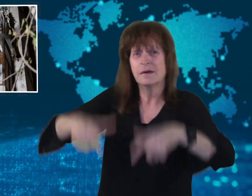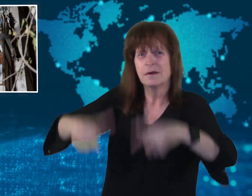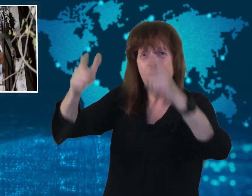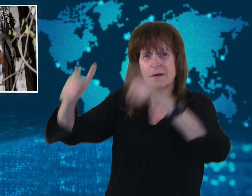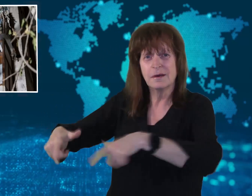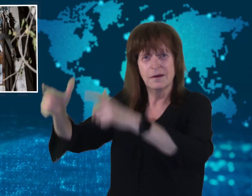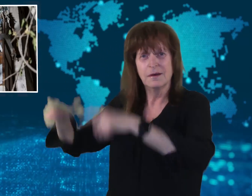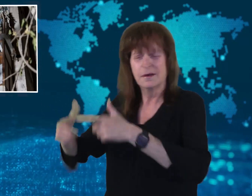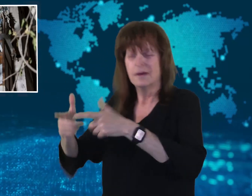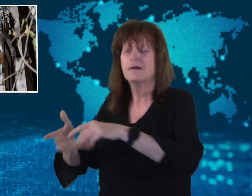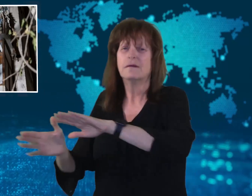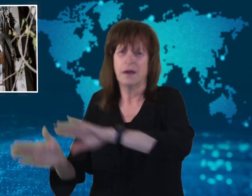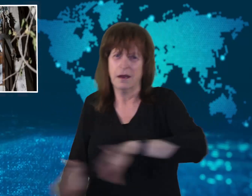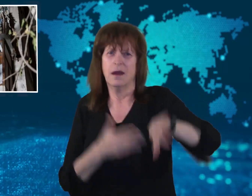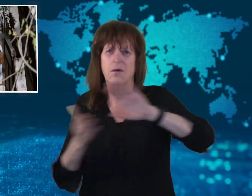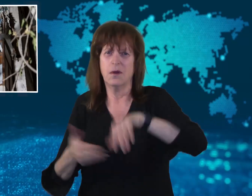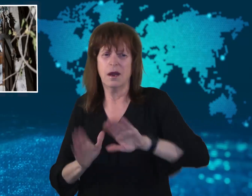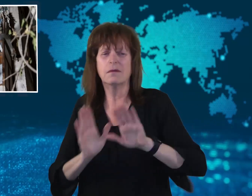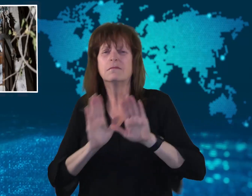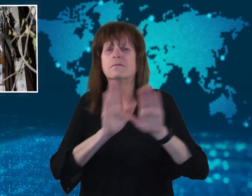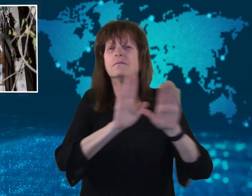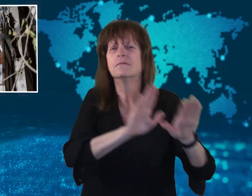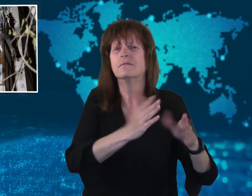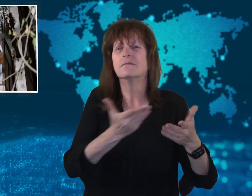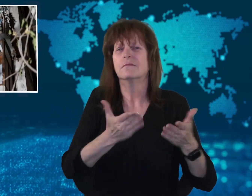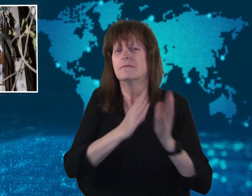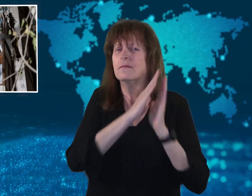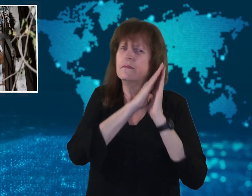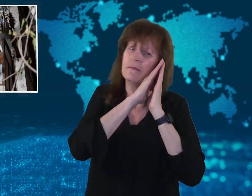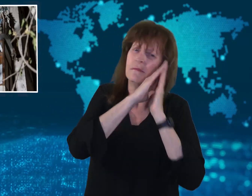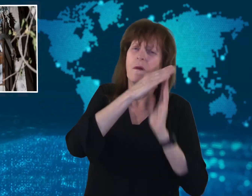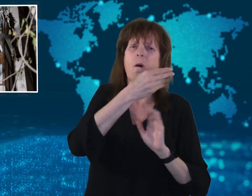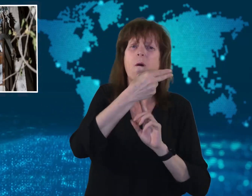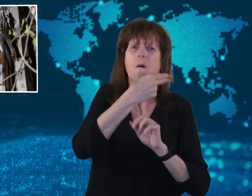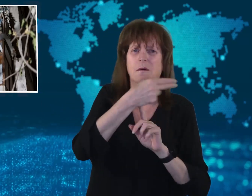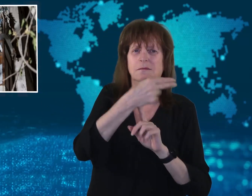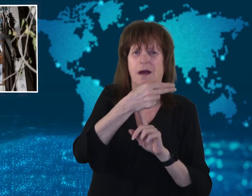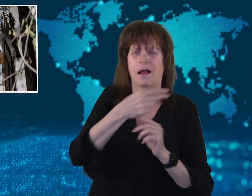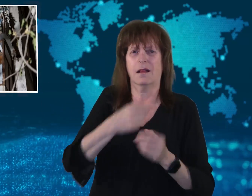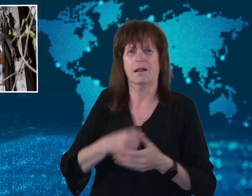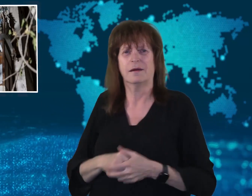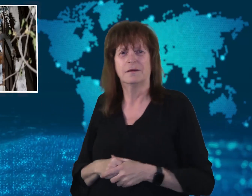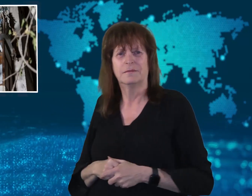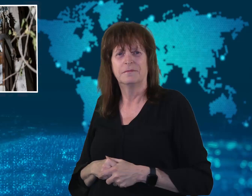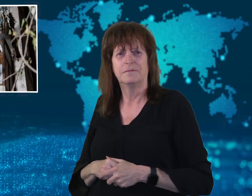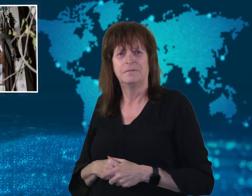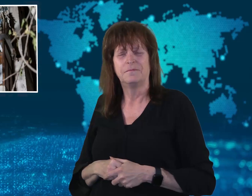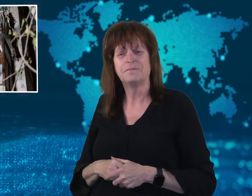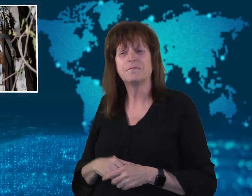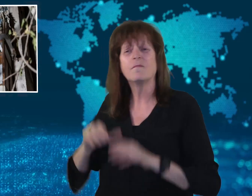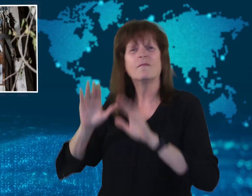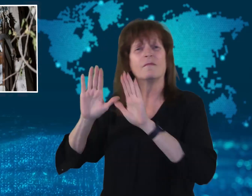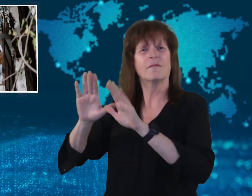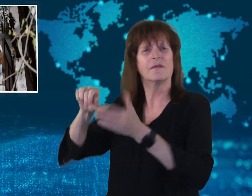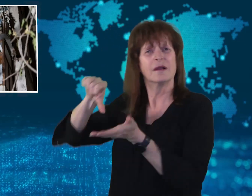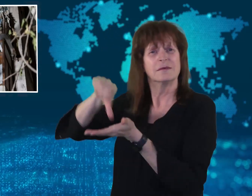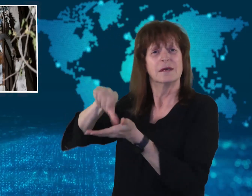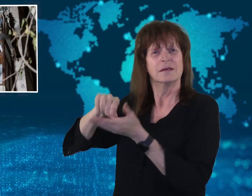Residents of the damaged buildings were evacuated to local hotels.